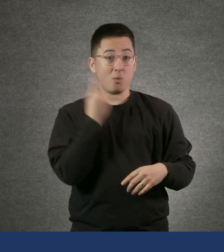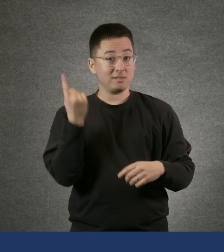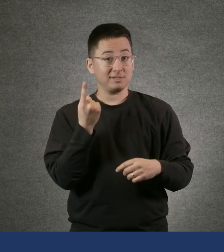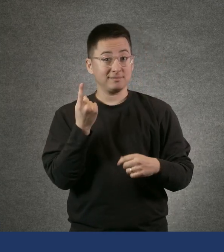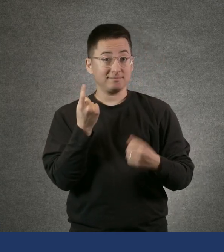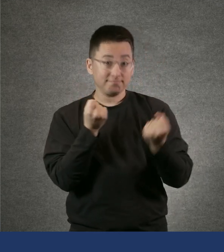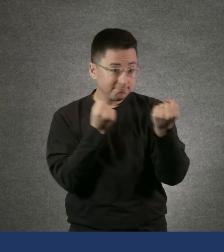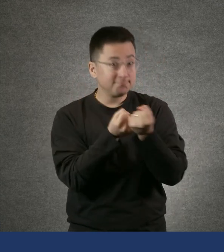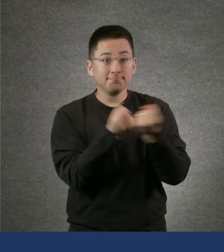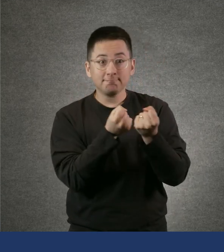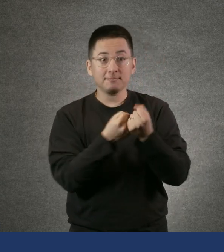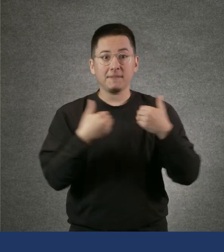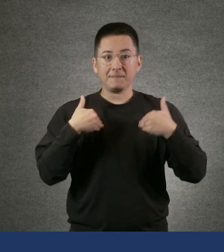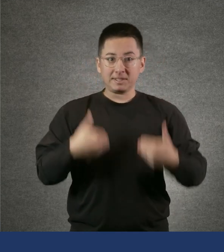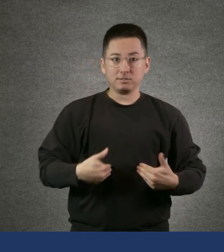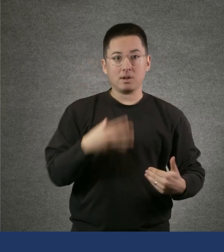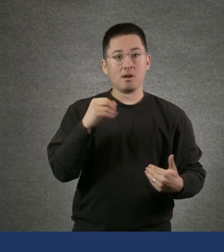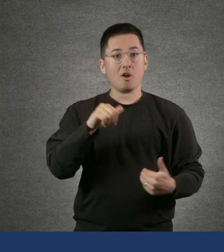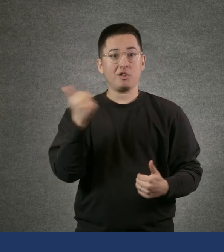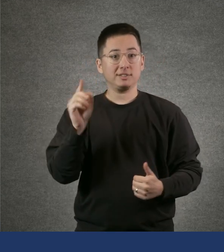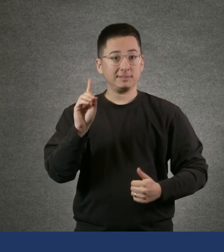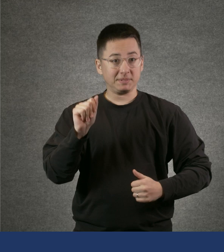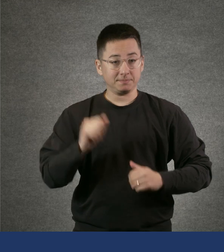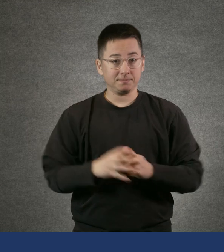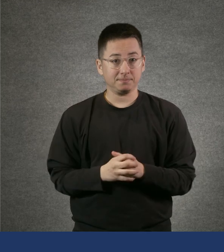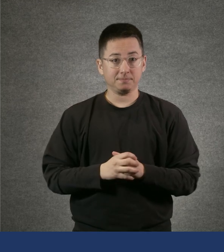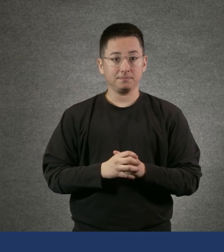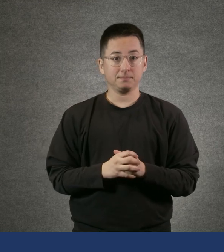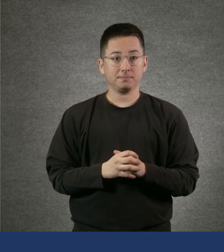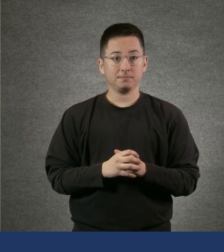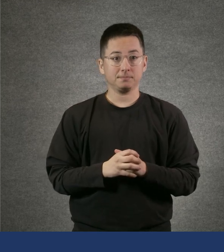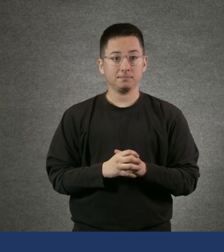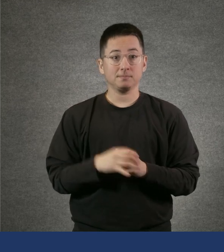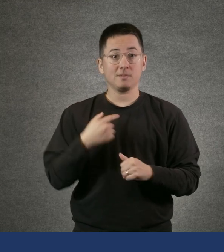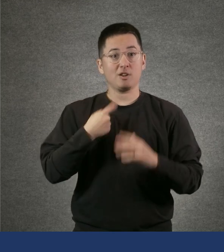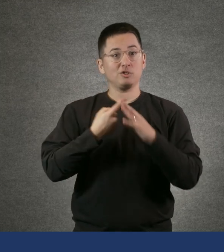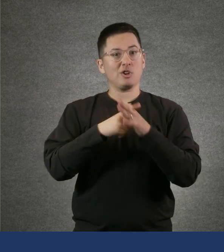don't always support physical and other disabilities.